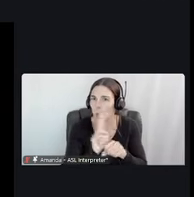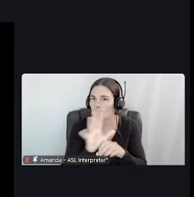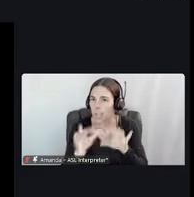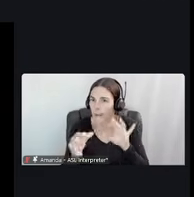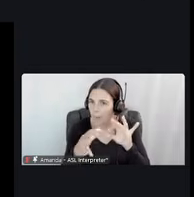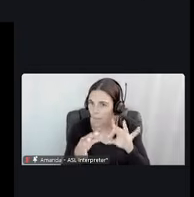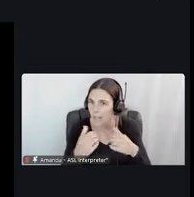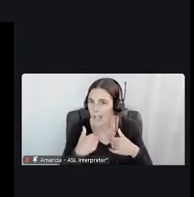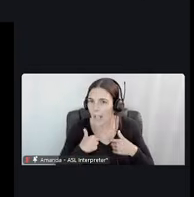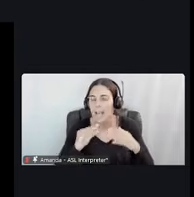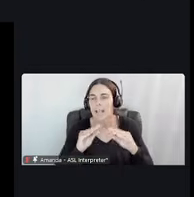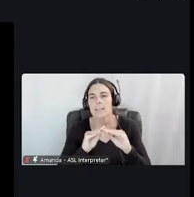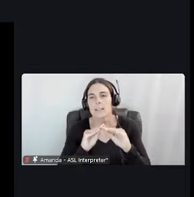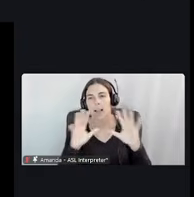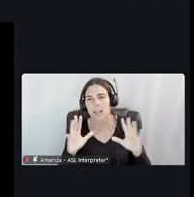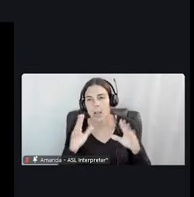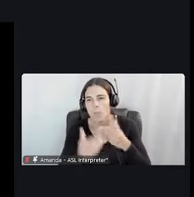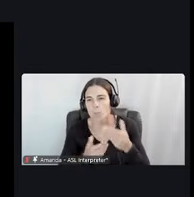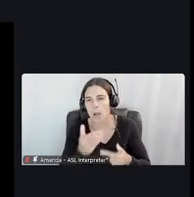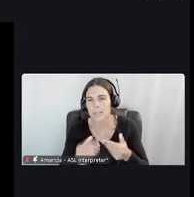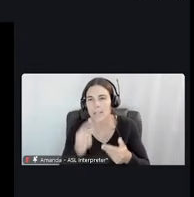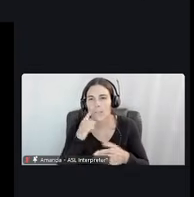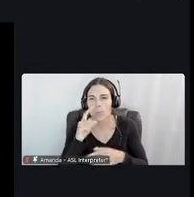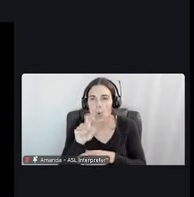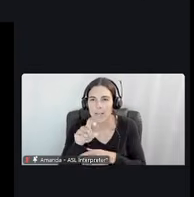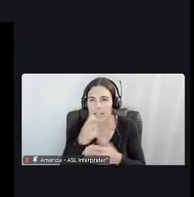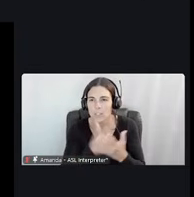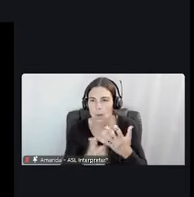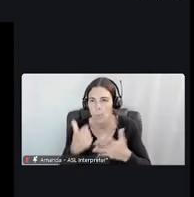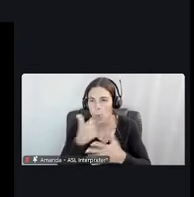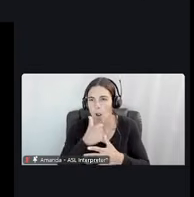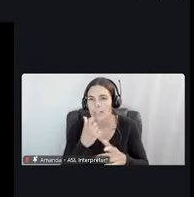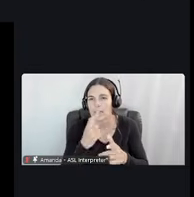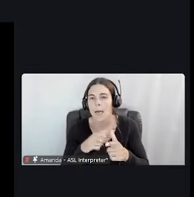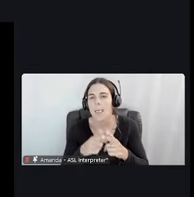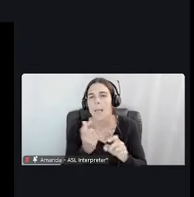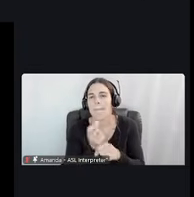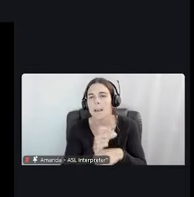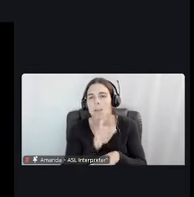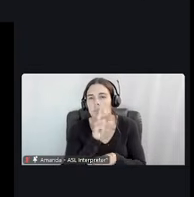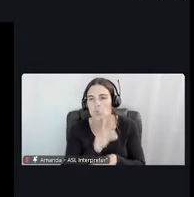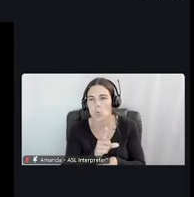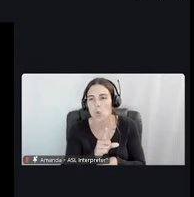process for validating needs and priorities and then making sure that there are truly transparent